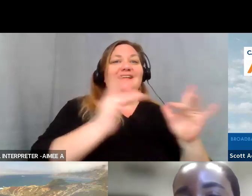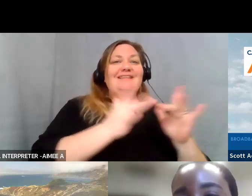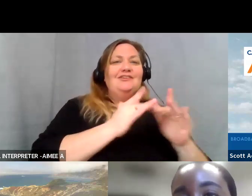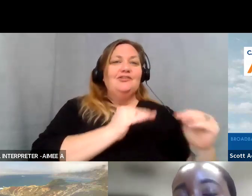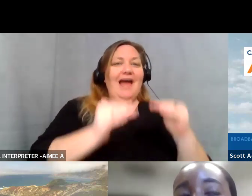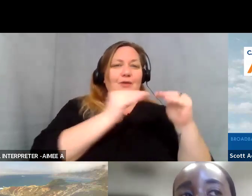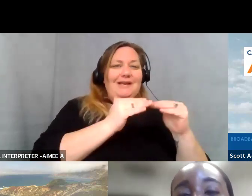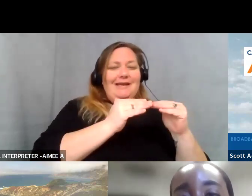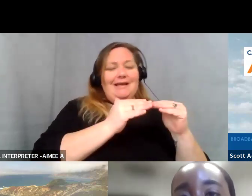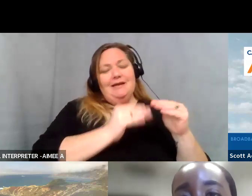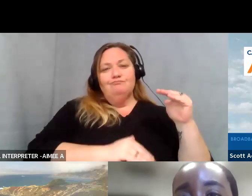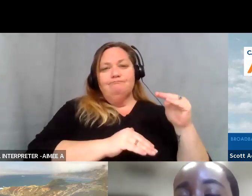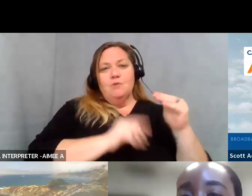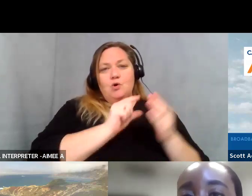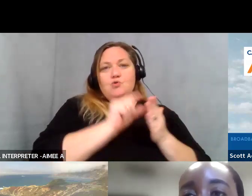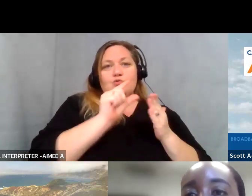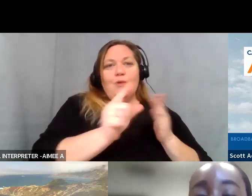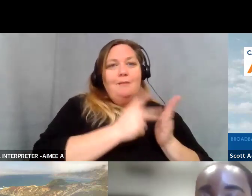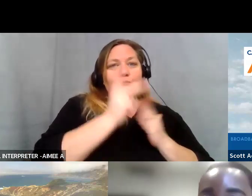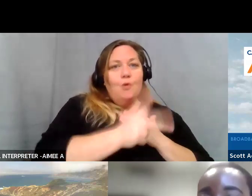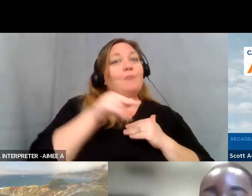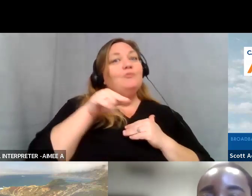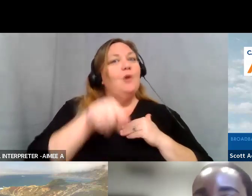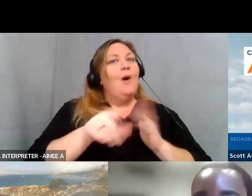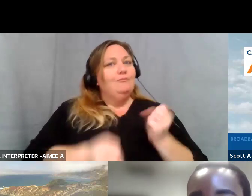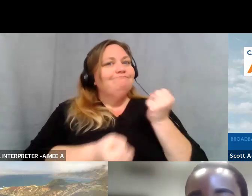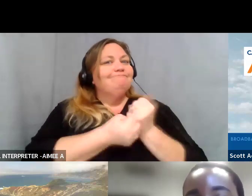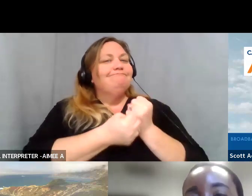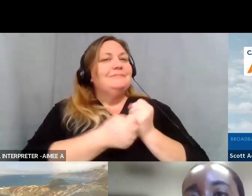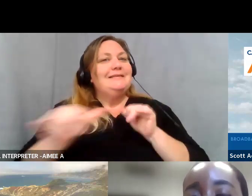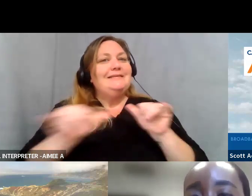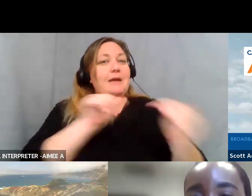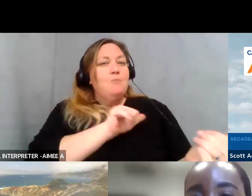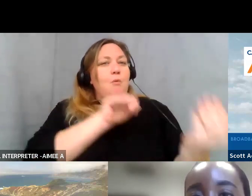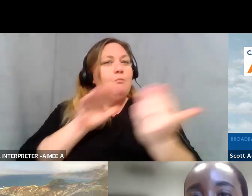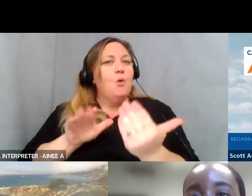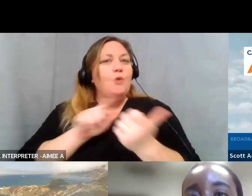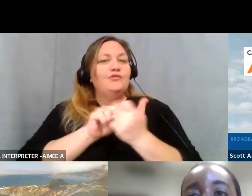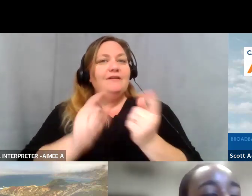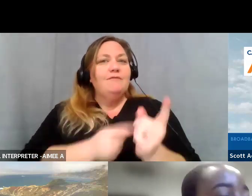program. So I would definitely echo, continuing a similar approach, if appropriate. Obviously,